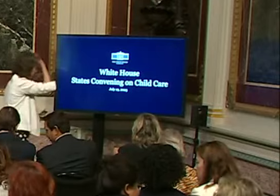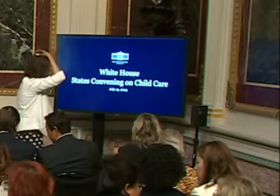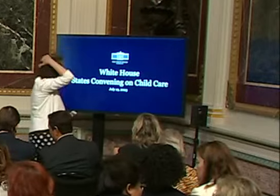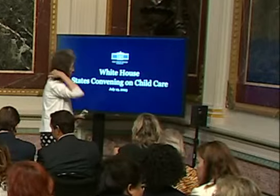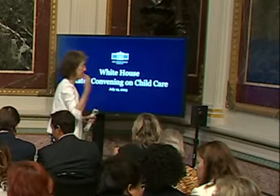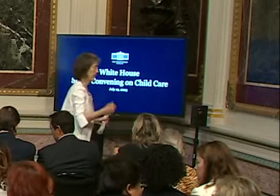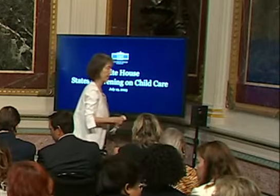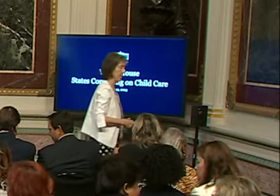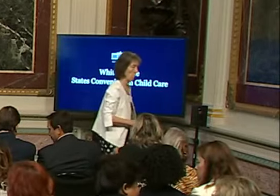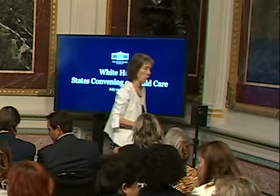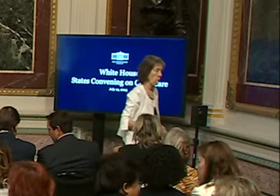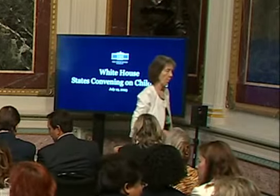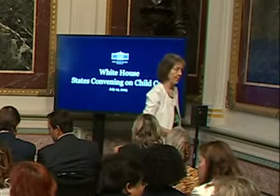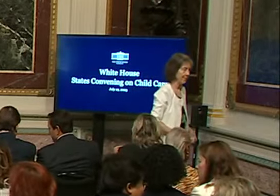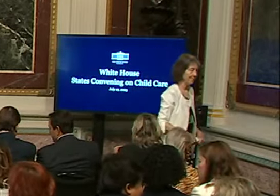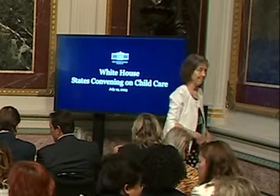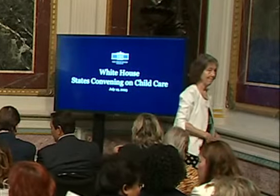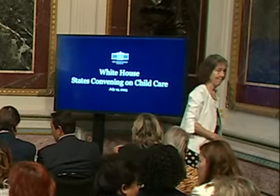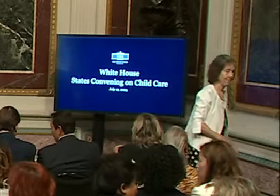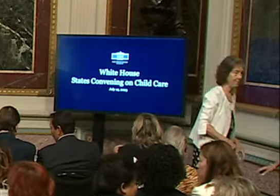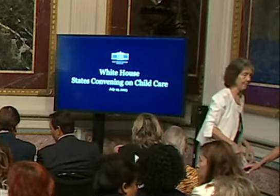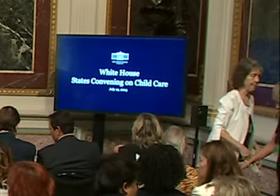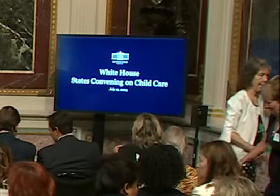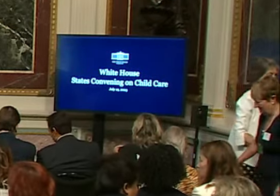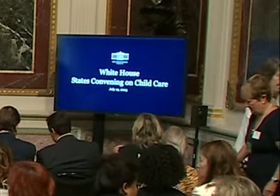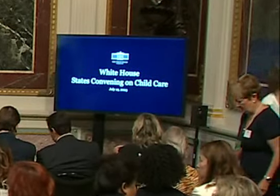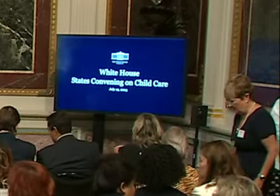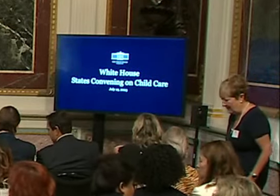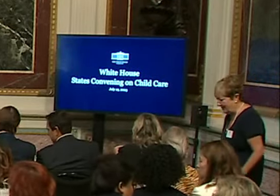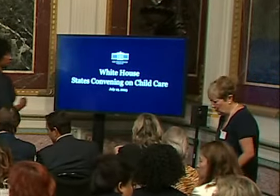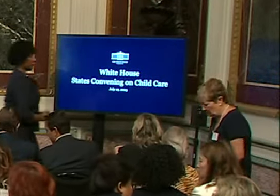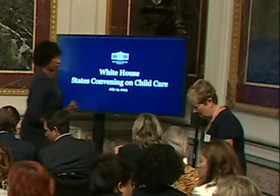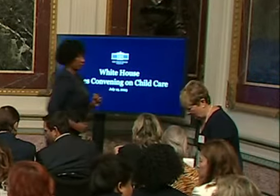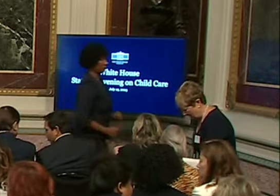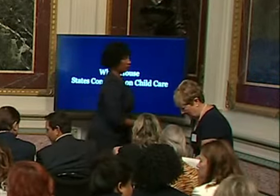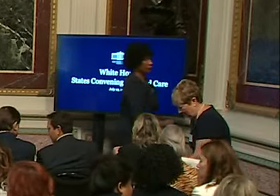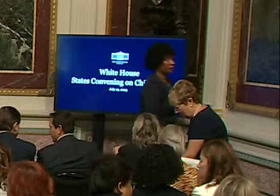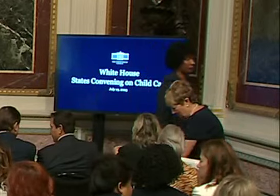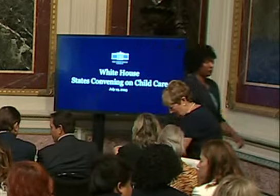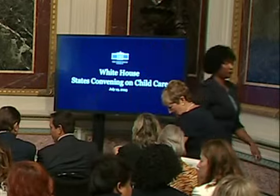Mr. Cardona: Hi, folks. Can you hear me okay?